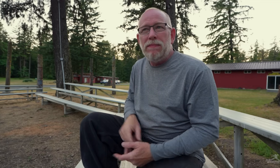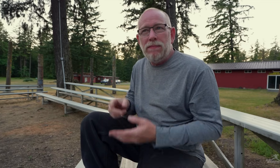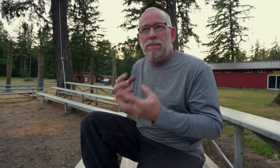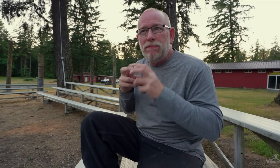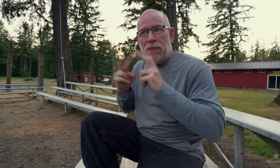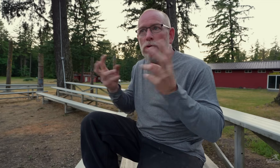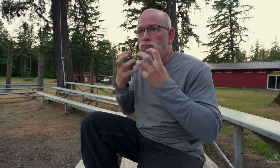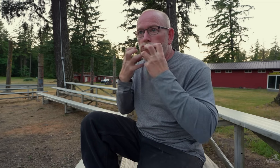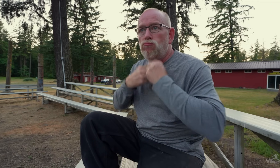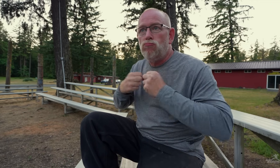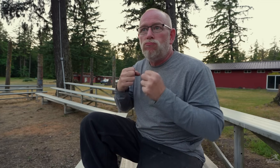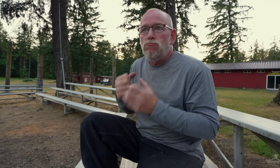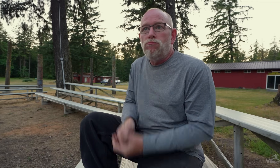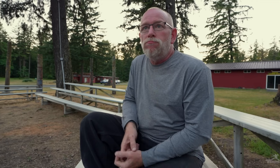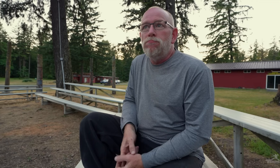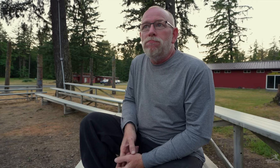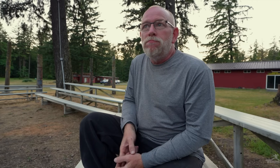It’s very precious.